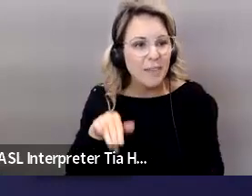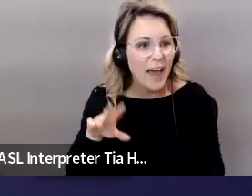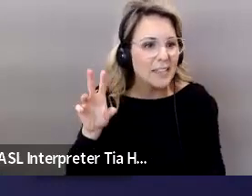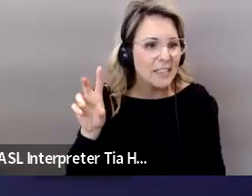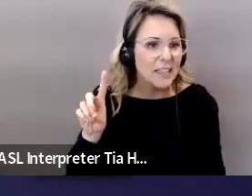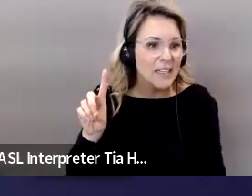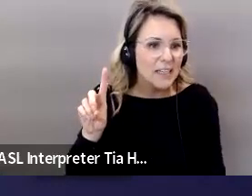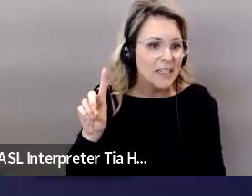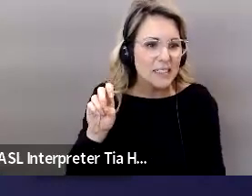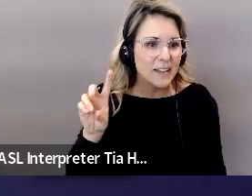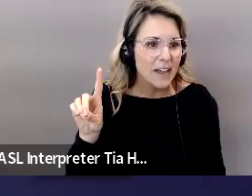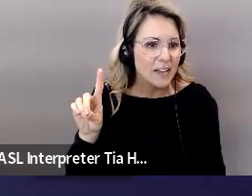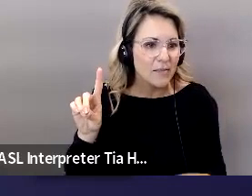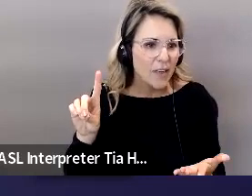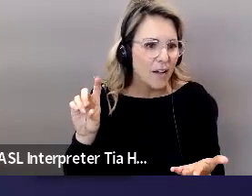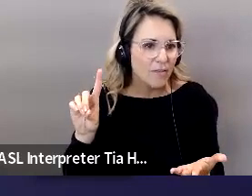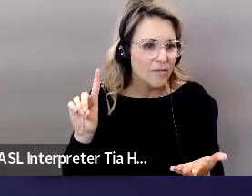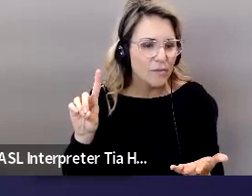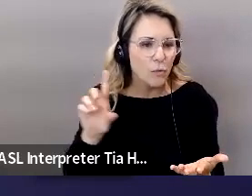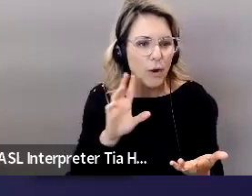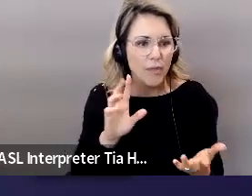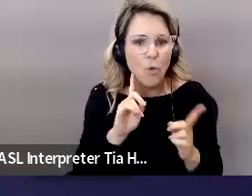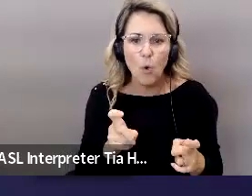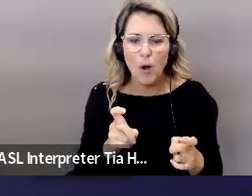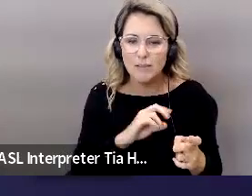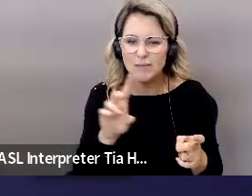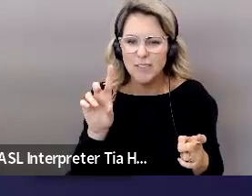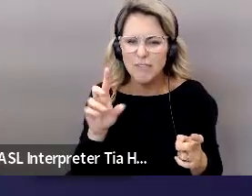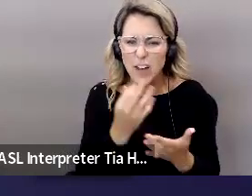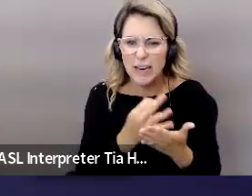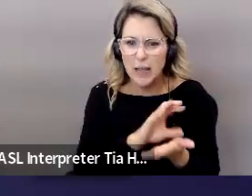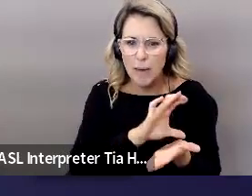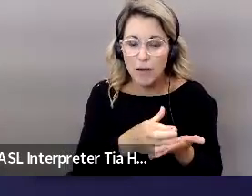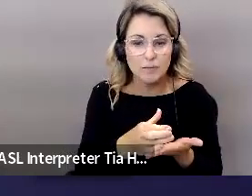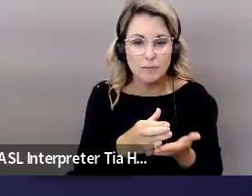an average size and a maximum size of award. It's important to never go over the maximum,